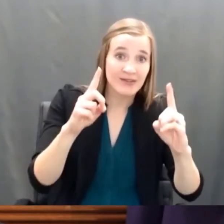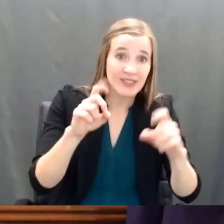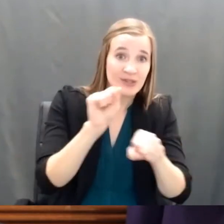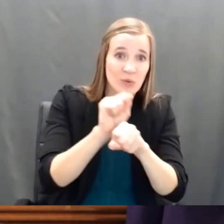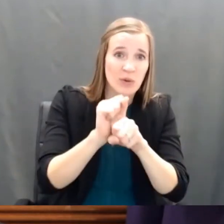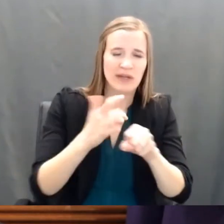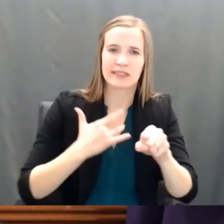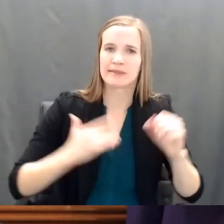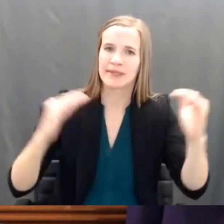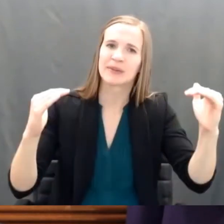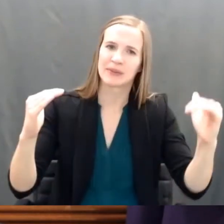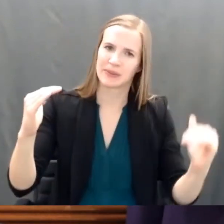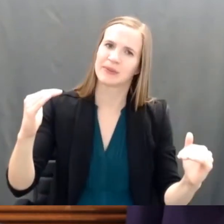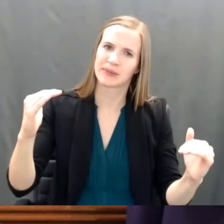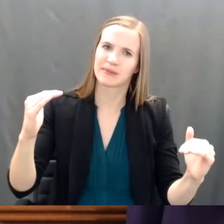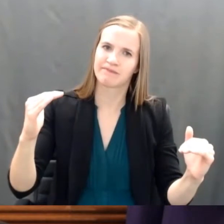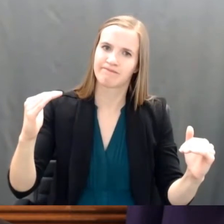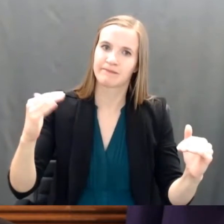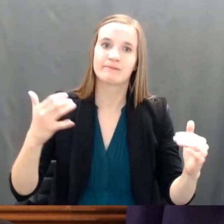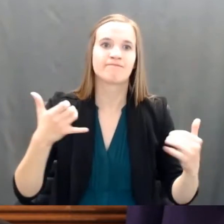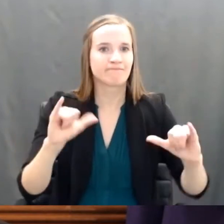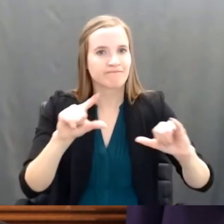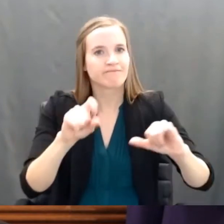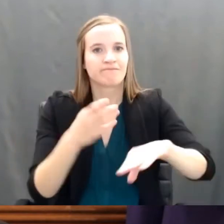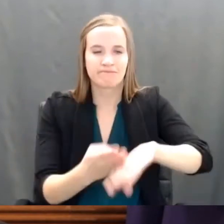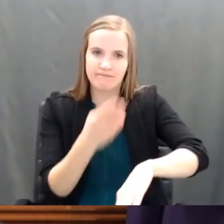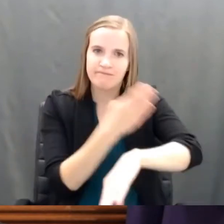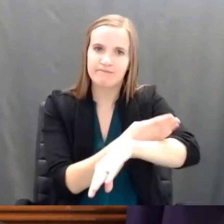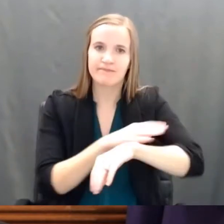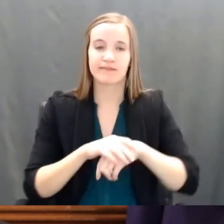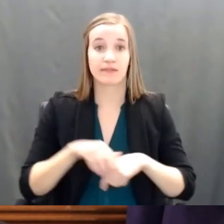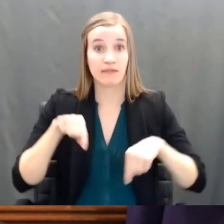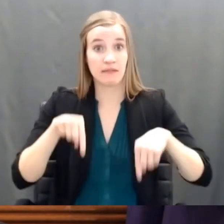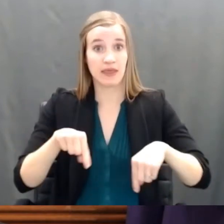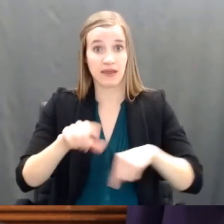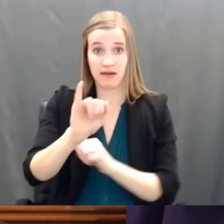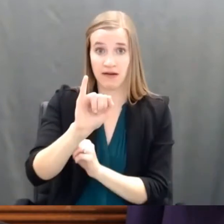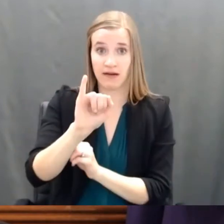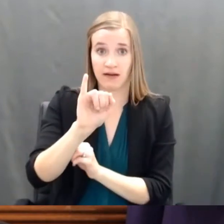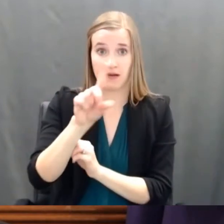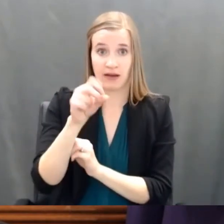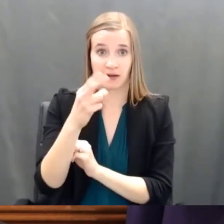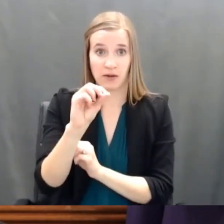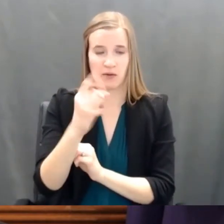those without disabilities; and whereas the State of Idaho is committed to providing the most